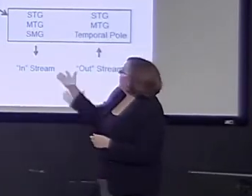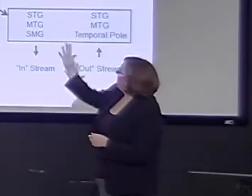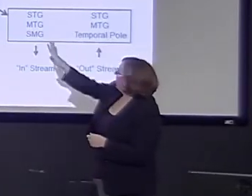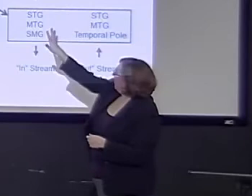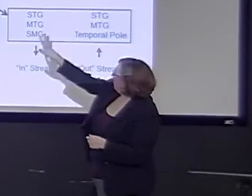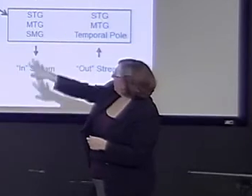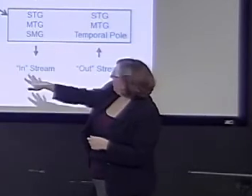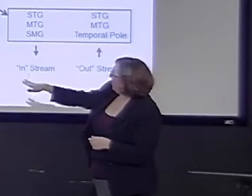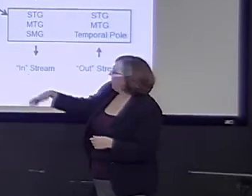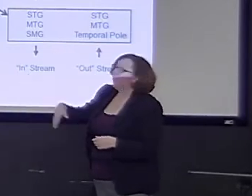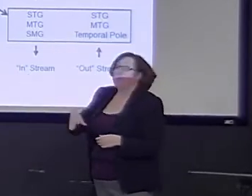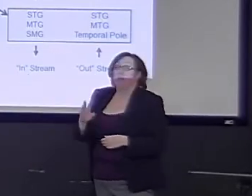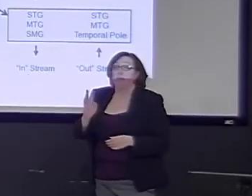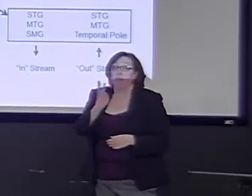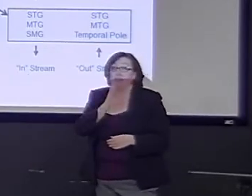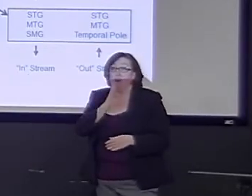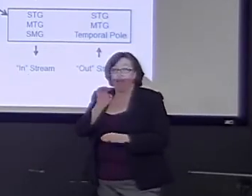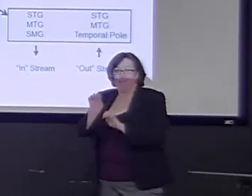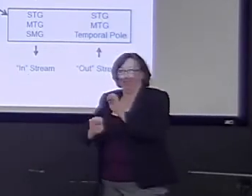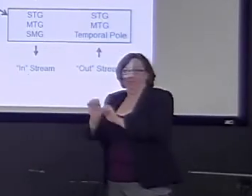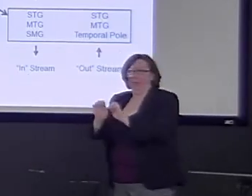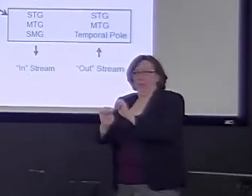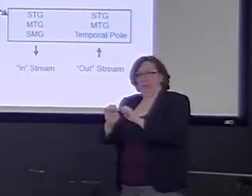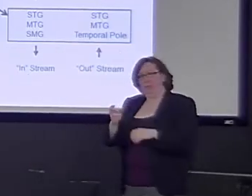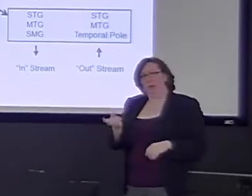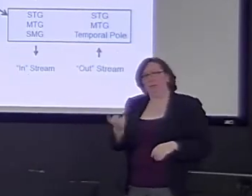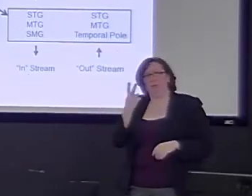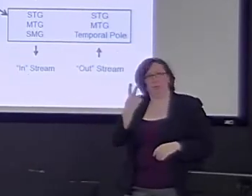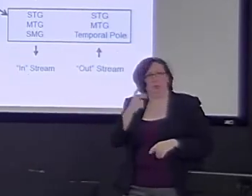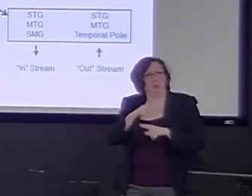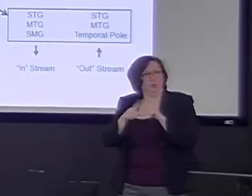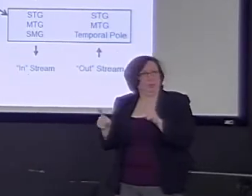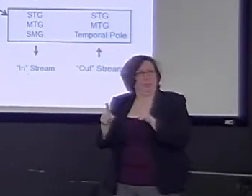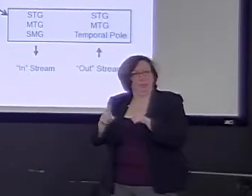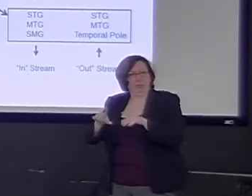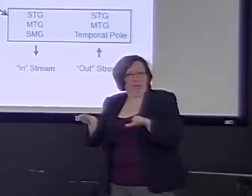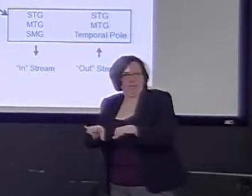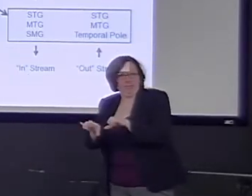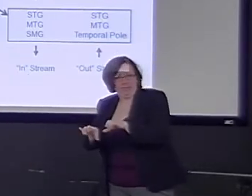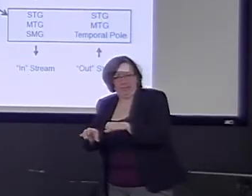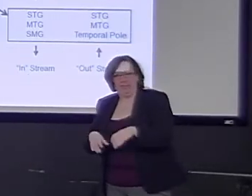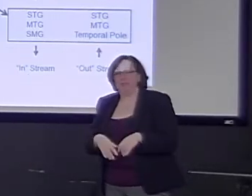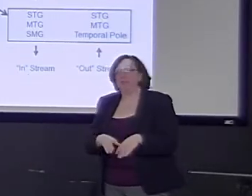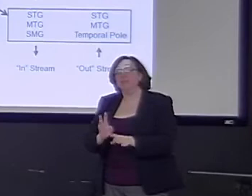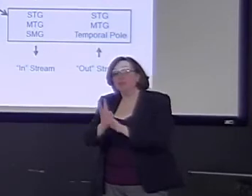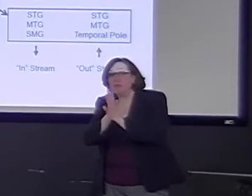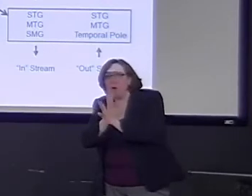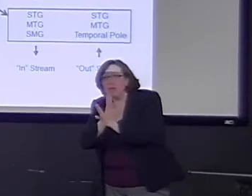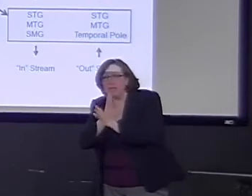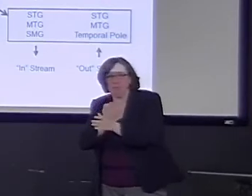we have two functions sending and receiving as talking and listening.